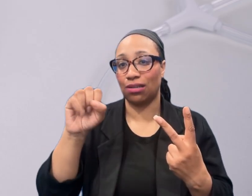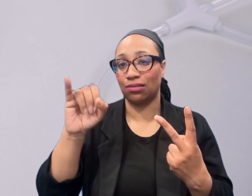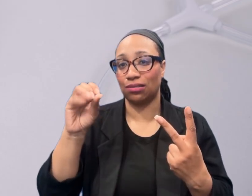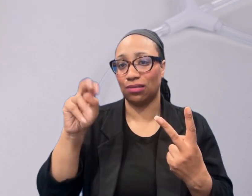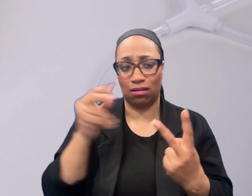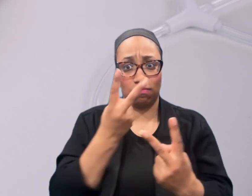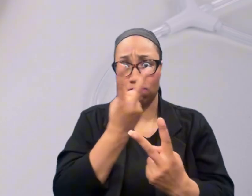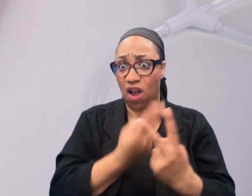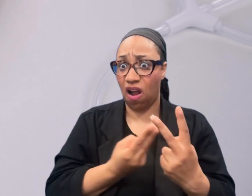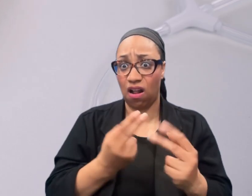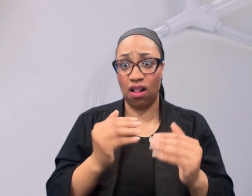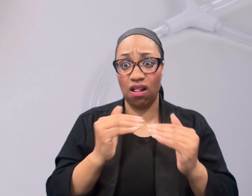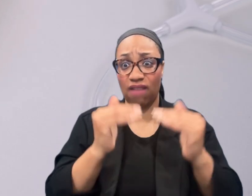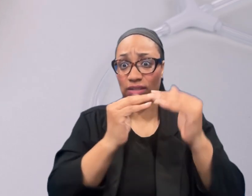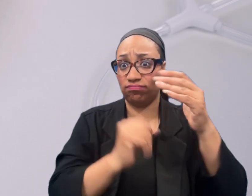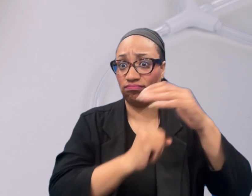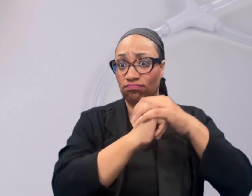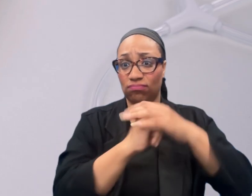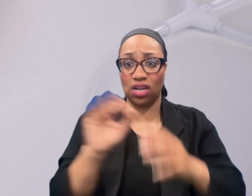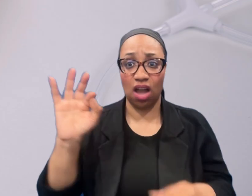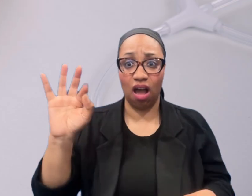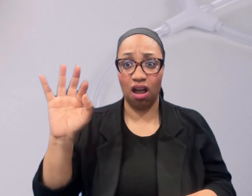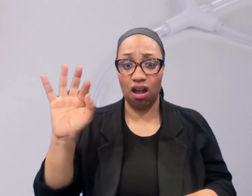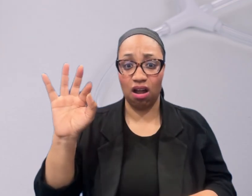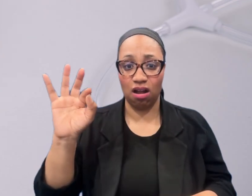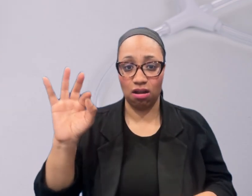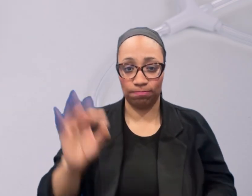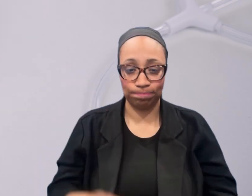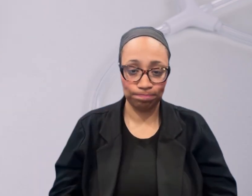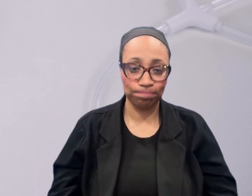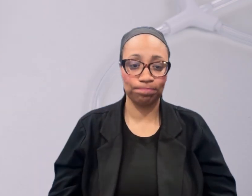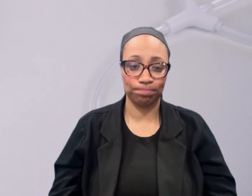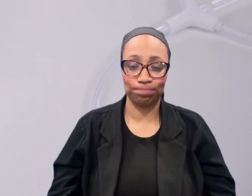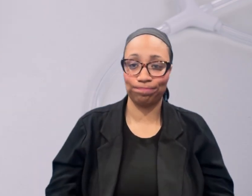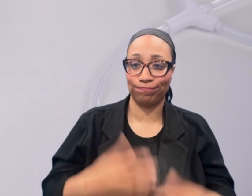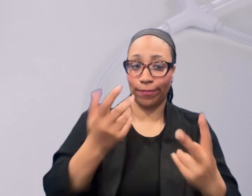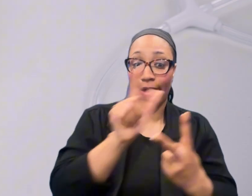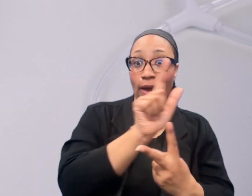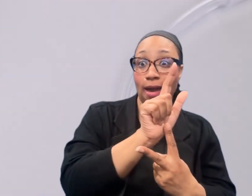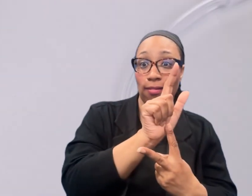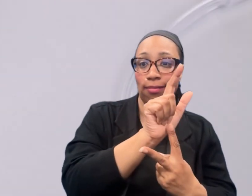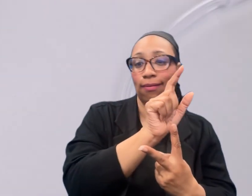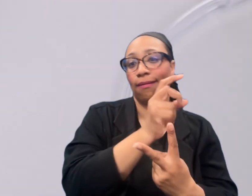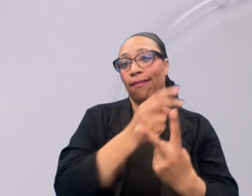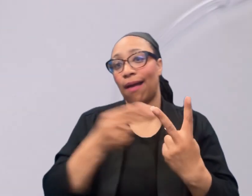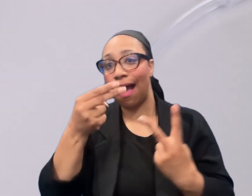between high or low for that speed in this second expression mode as well. When you finish pumping,